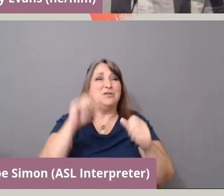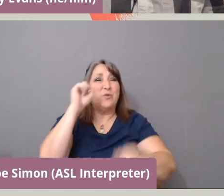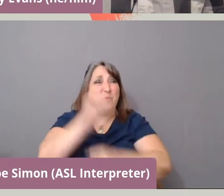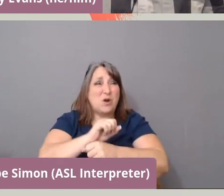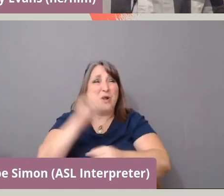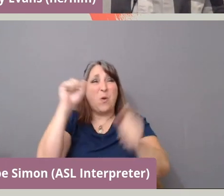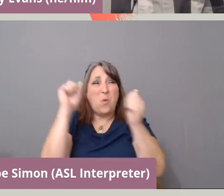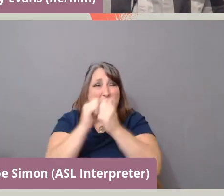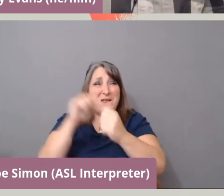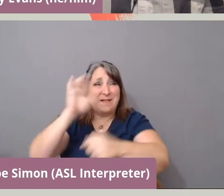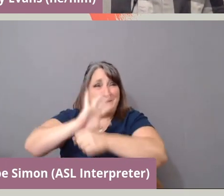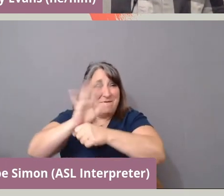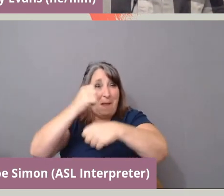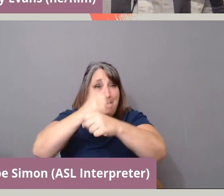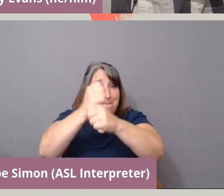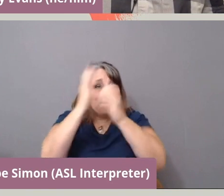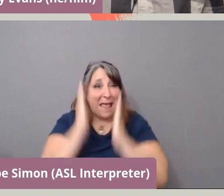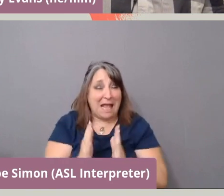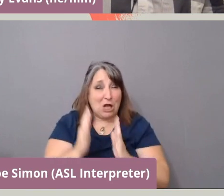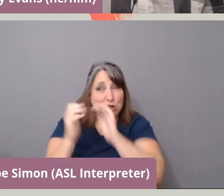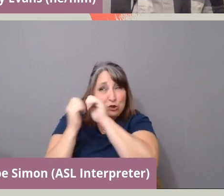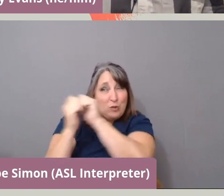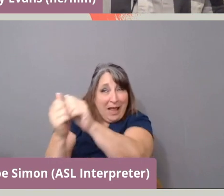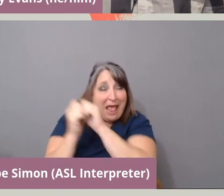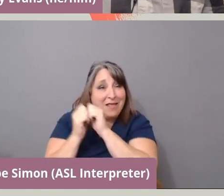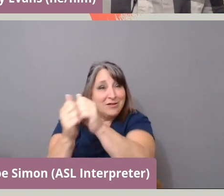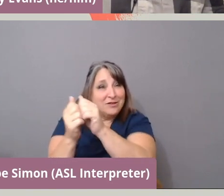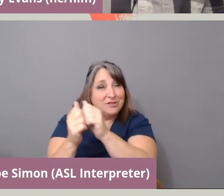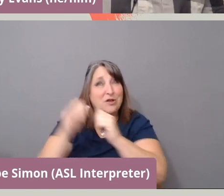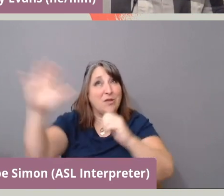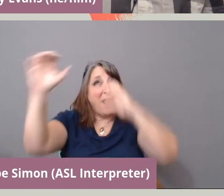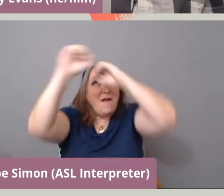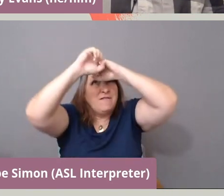so that what their vision for the piece is